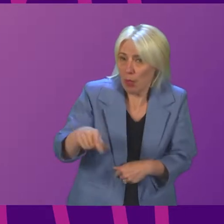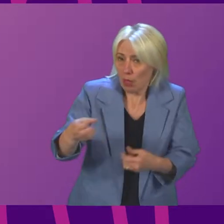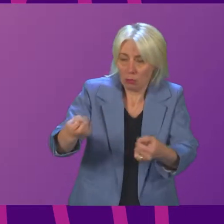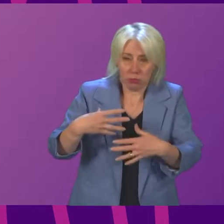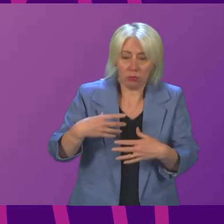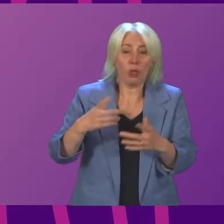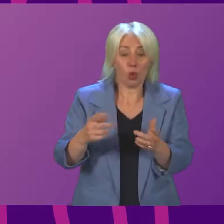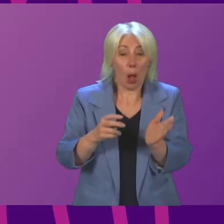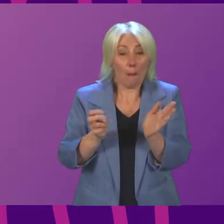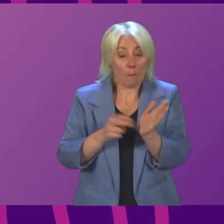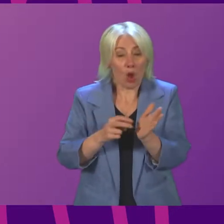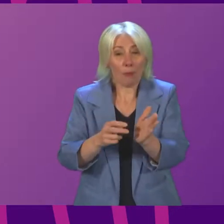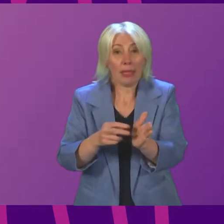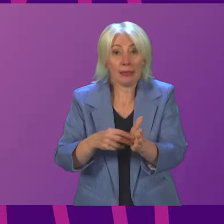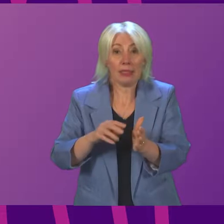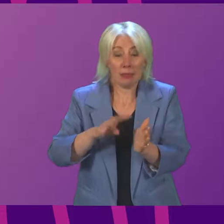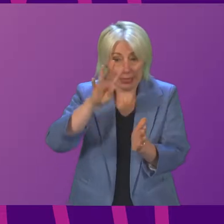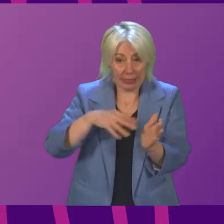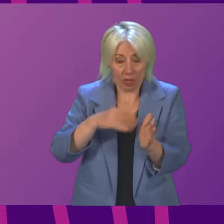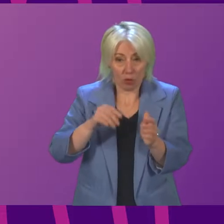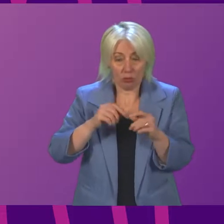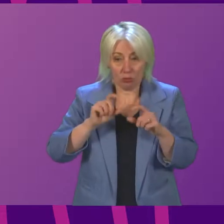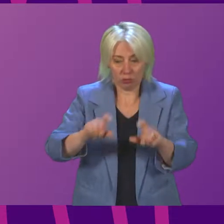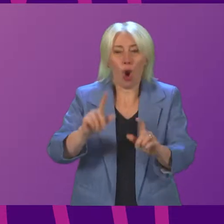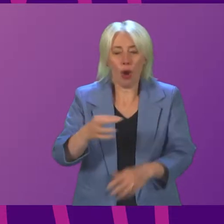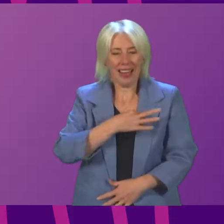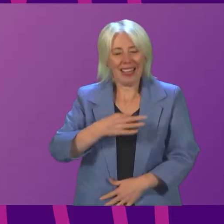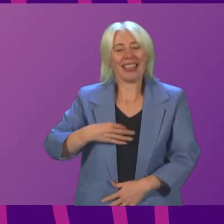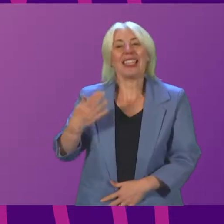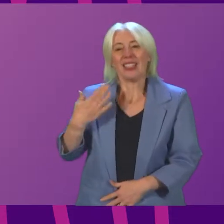Appointments are being scheduled according to clinical need. That is why we have the JCVI